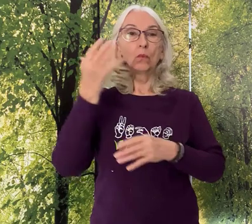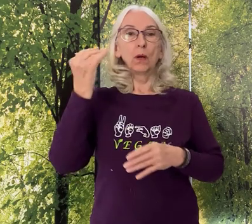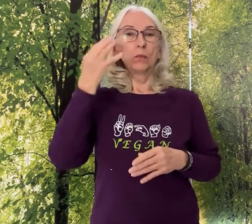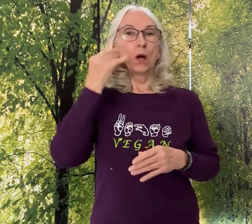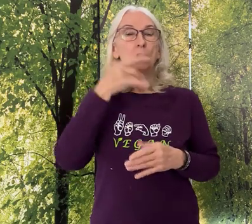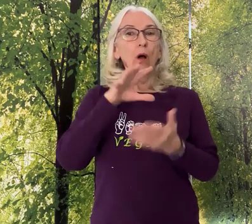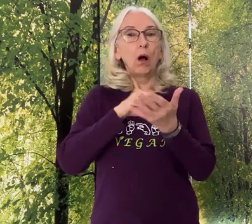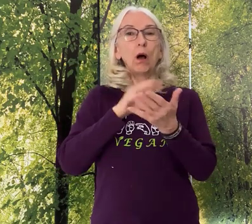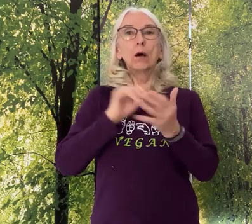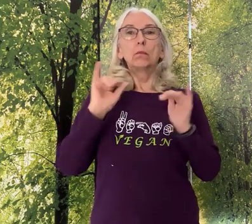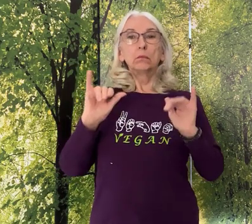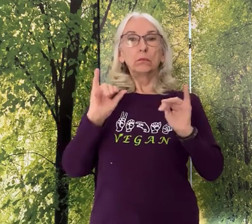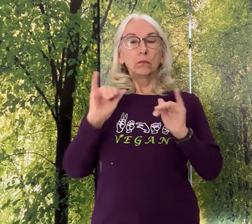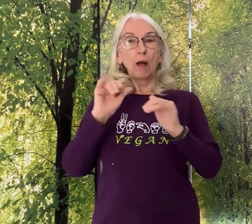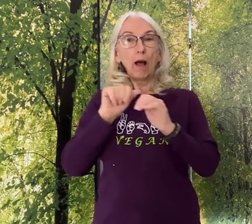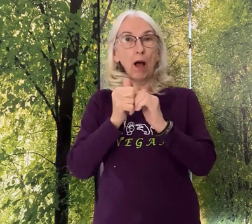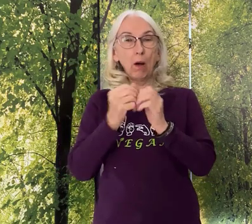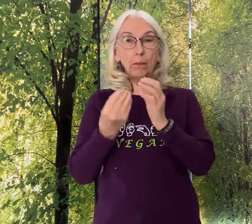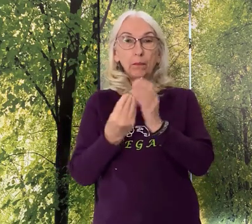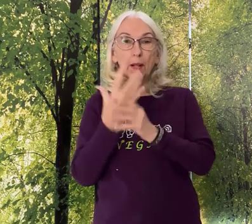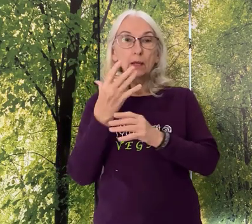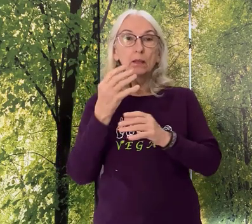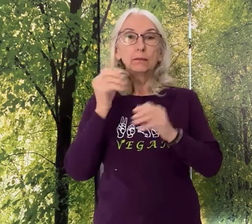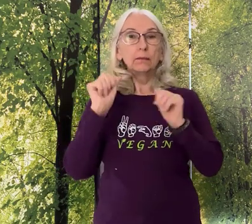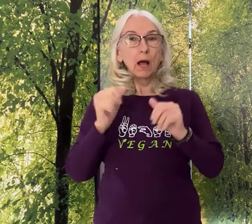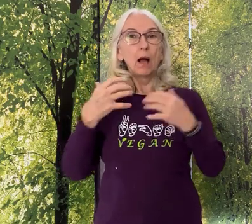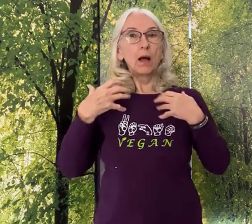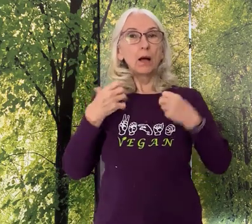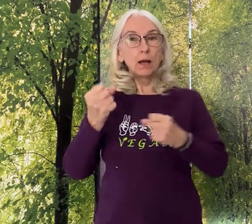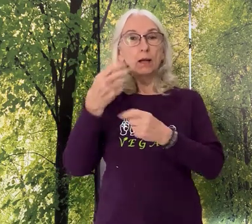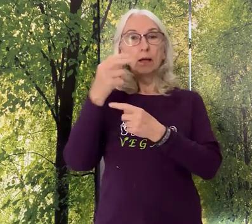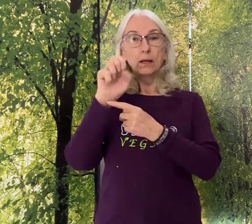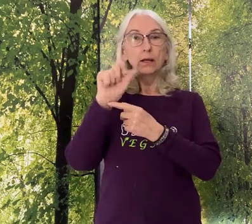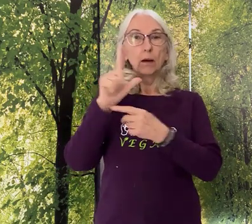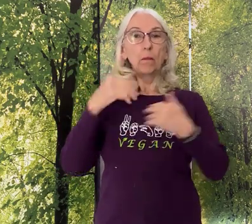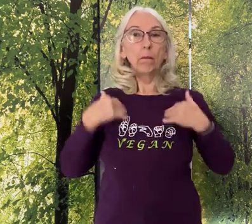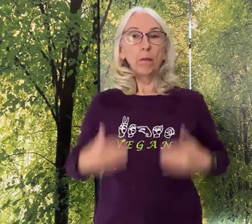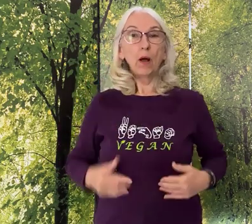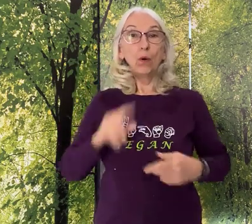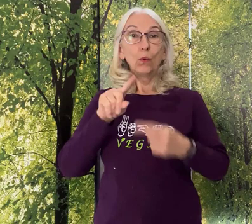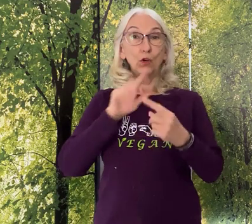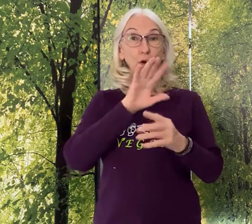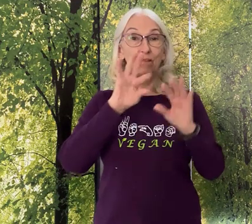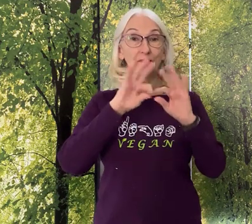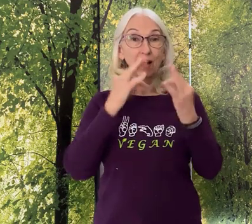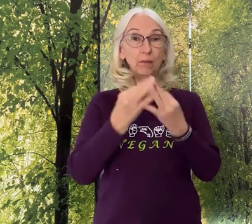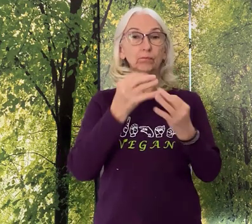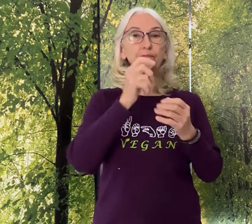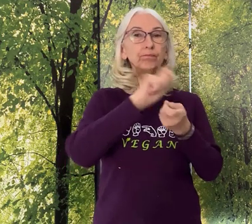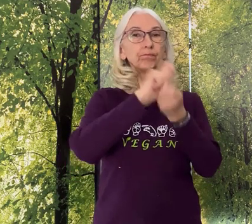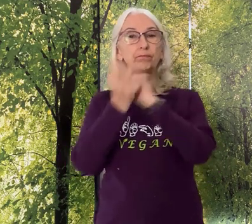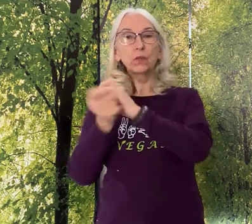because she learned firsthand how plants could heal the body when her family switched